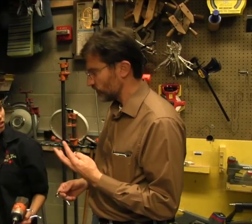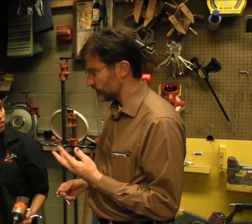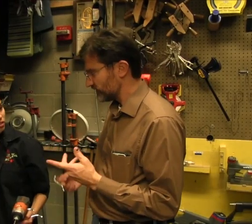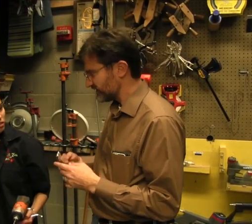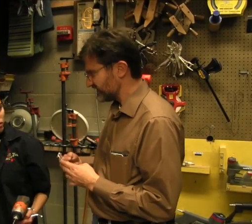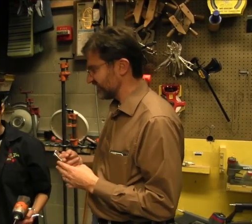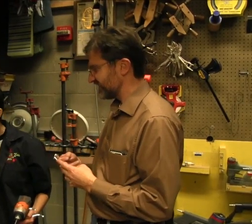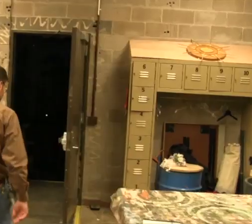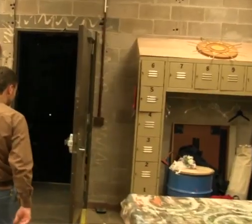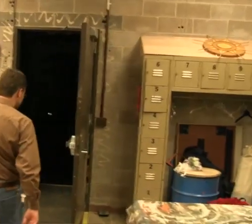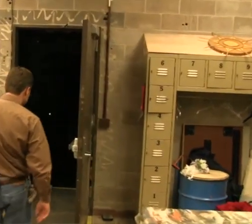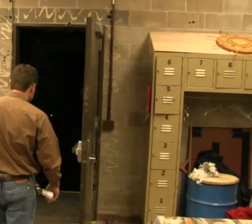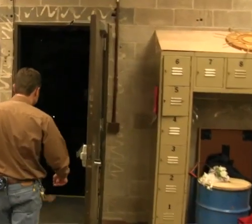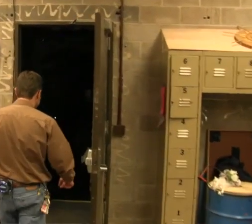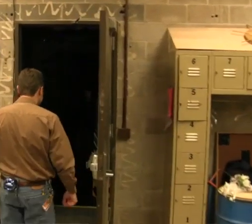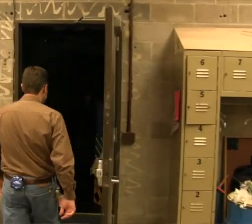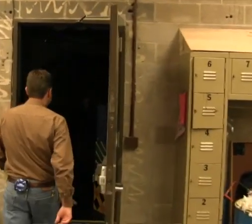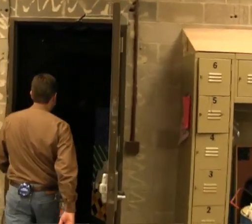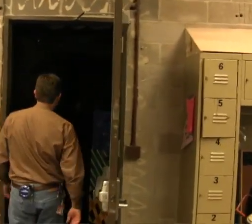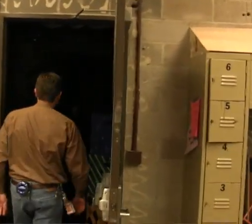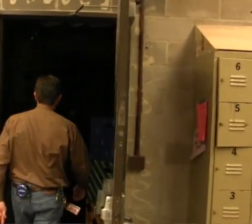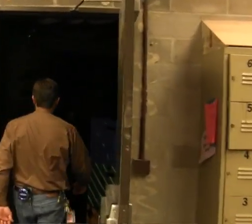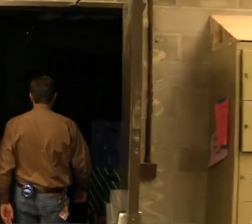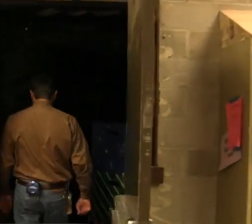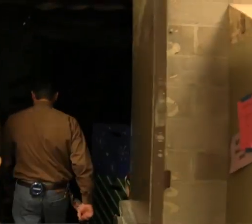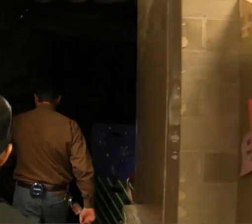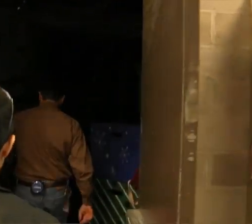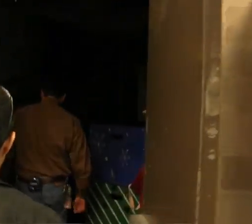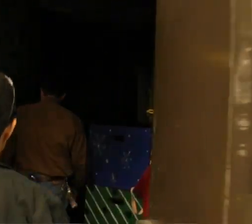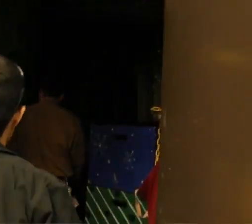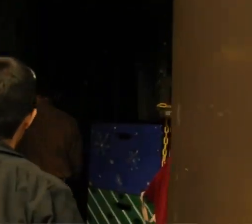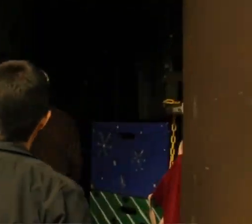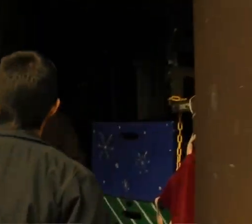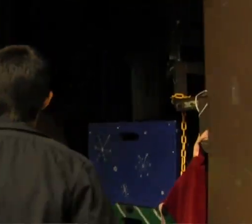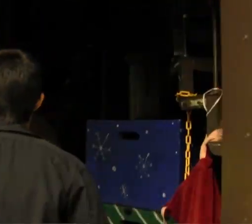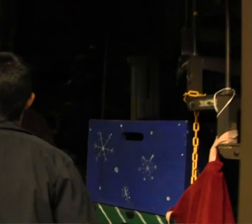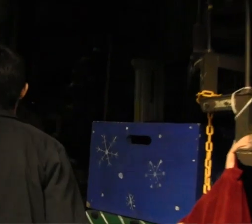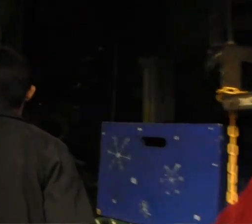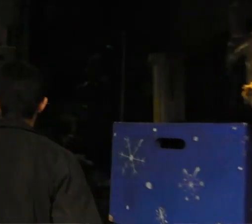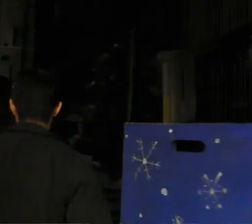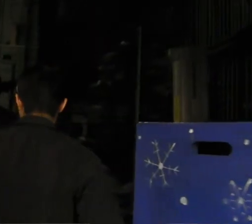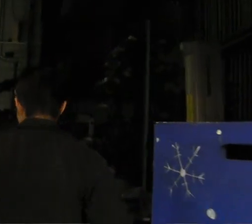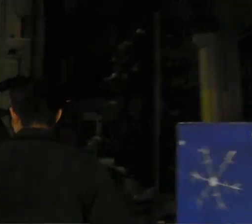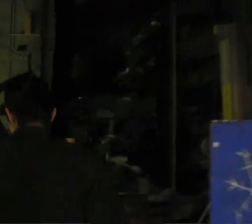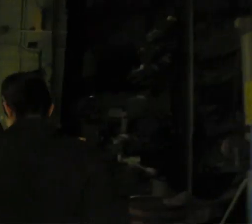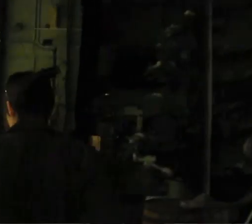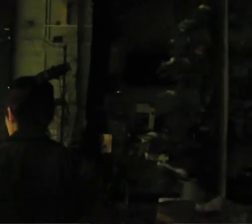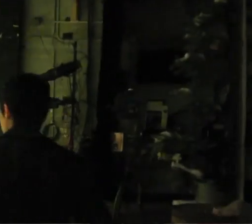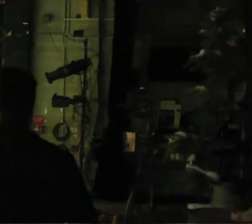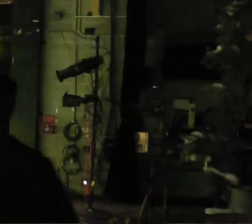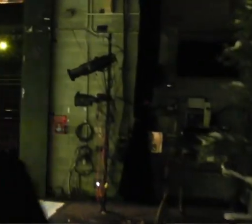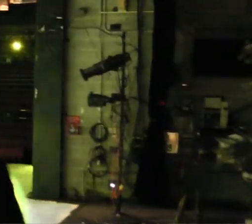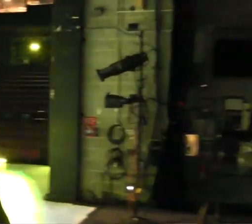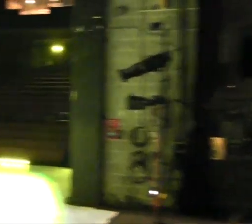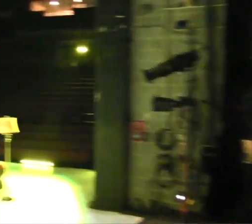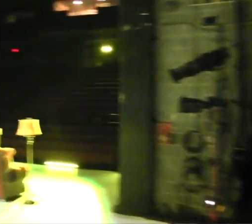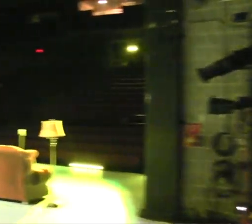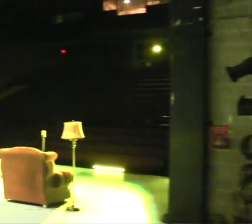from being awkward to being really successful. It's a place where students and I